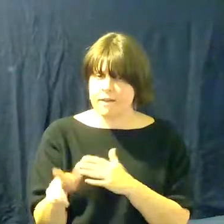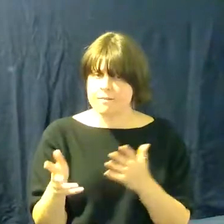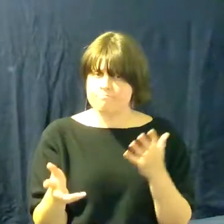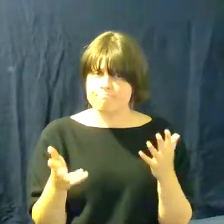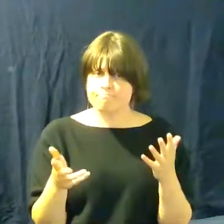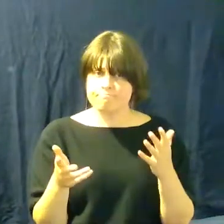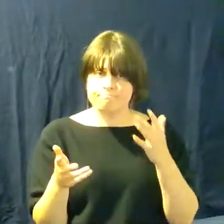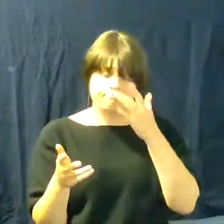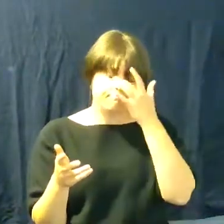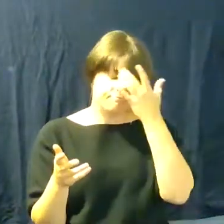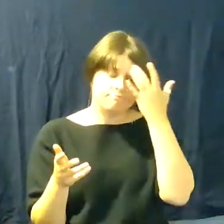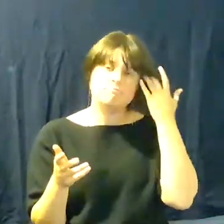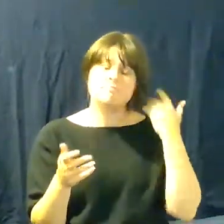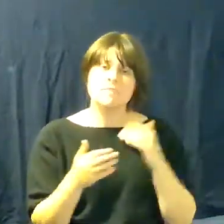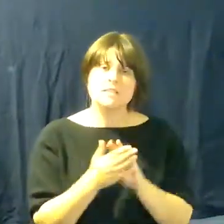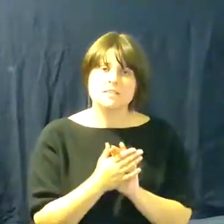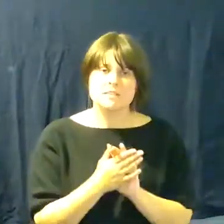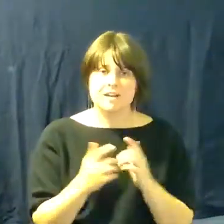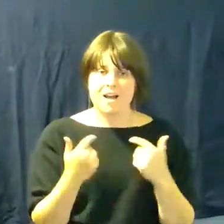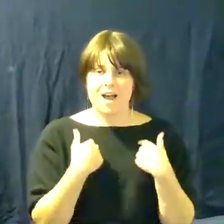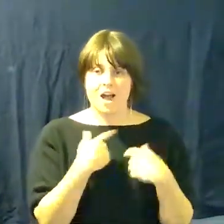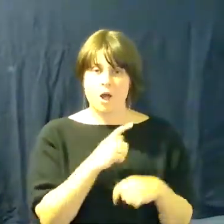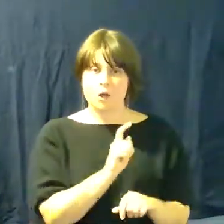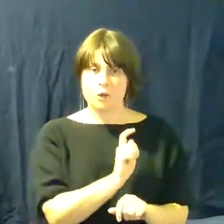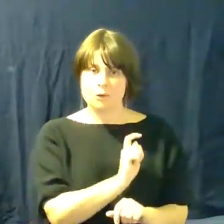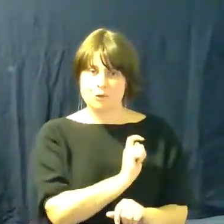Karen, are you still there? I know she needed to leave